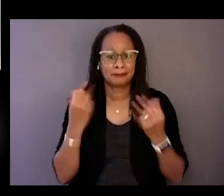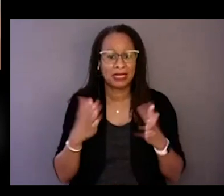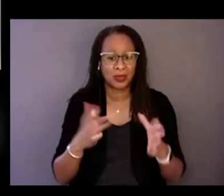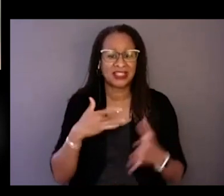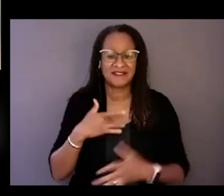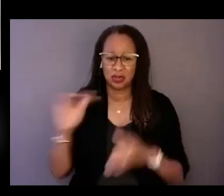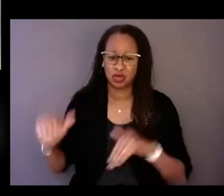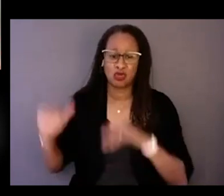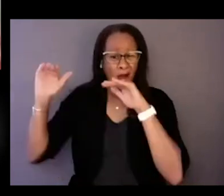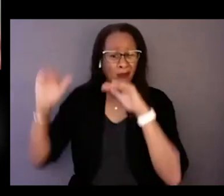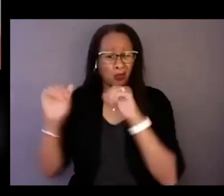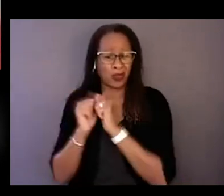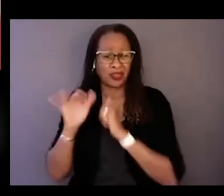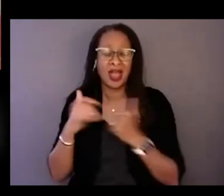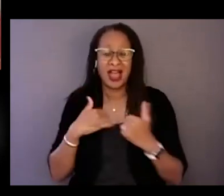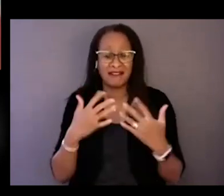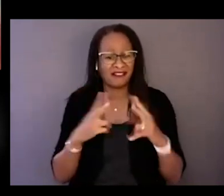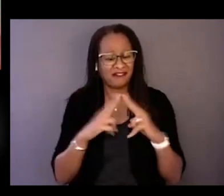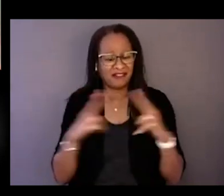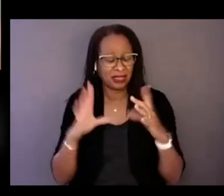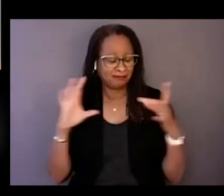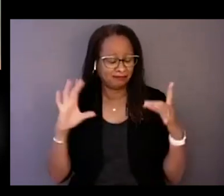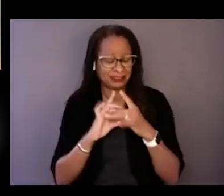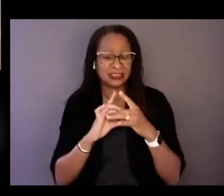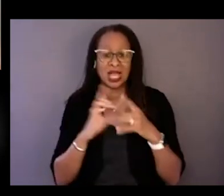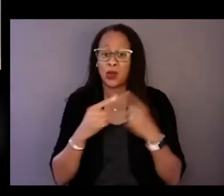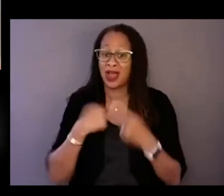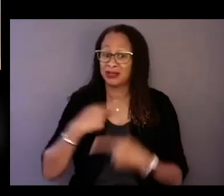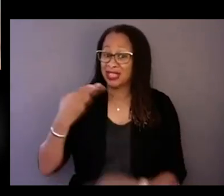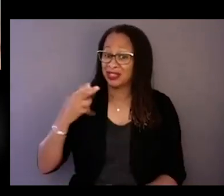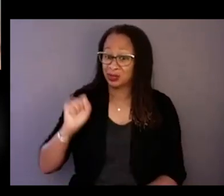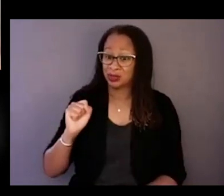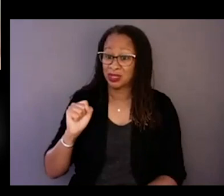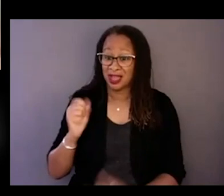I have this very nostalgic connection when I was in high school or actually maybe even eighth grade